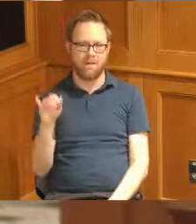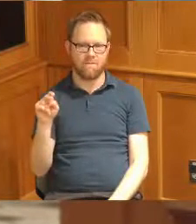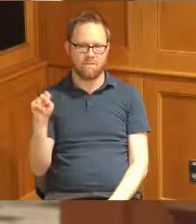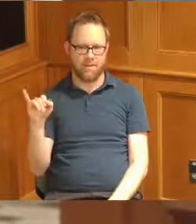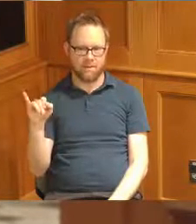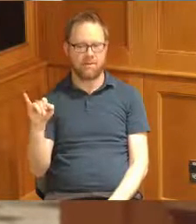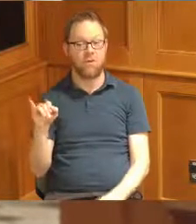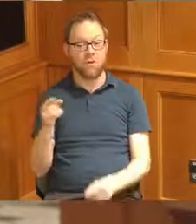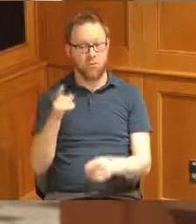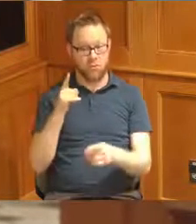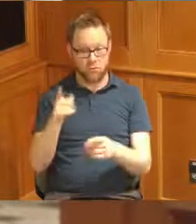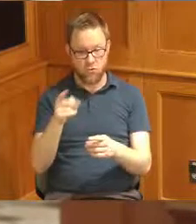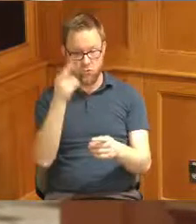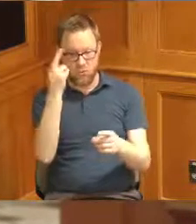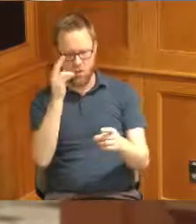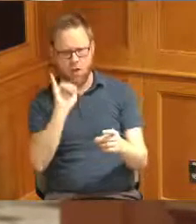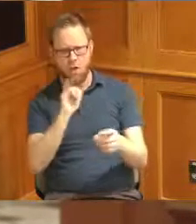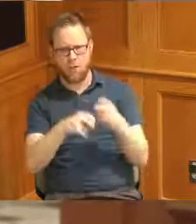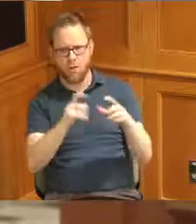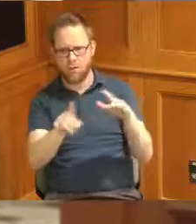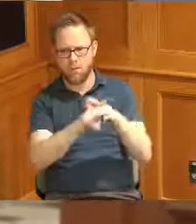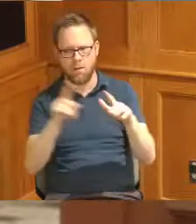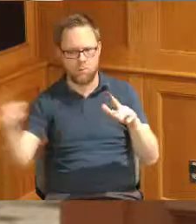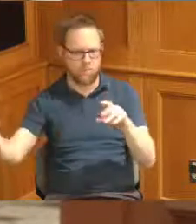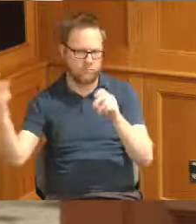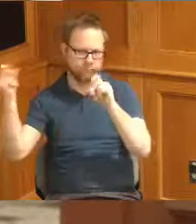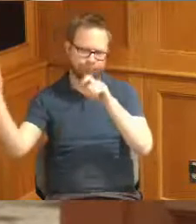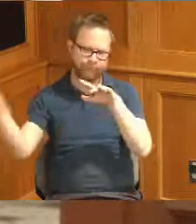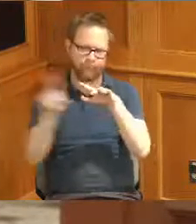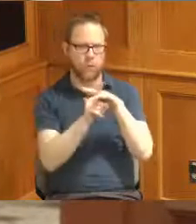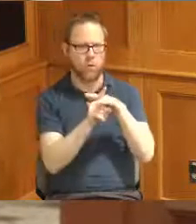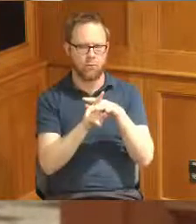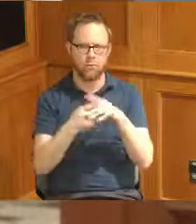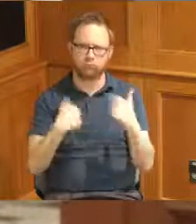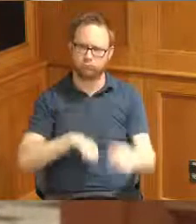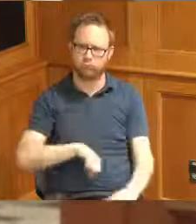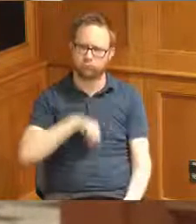something was going on she as well came in on duty so I couldn't be any more proud of the staff